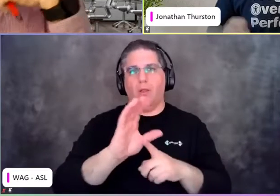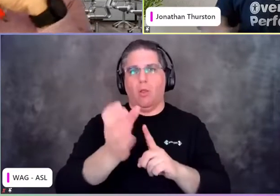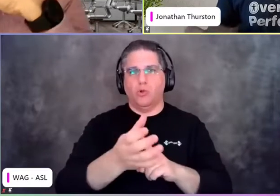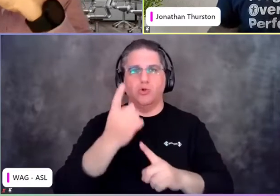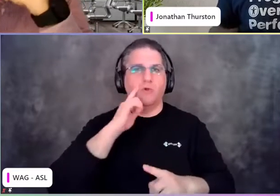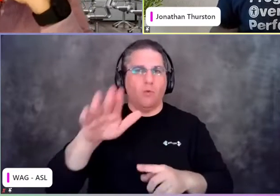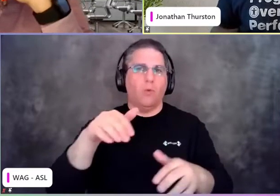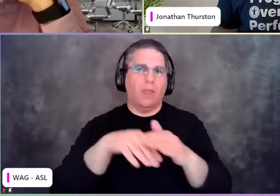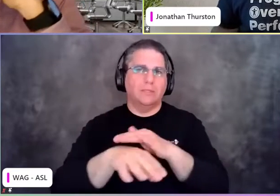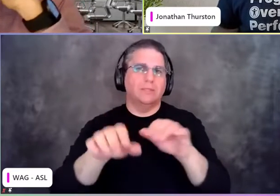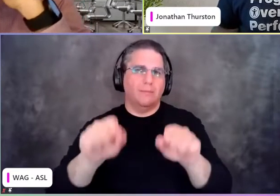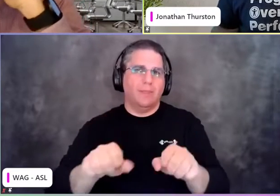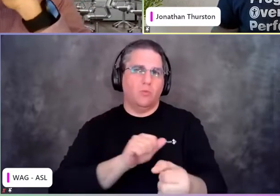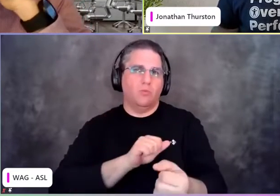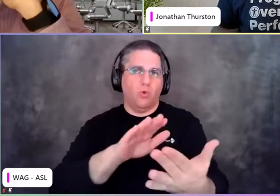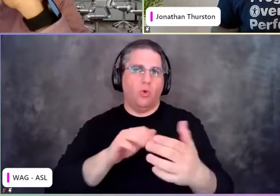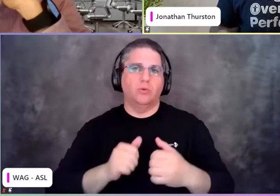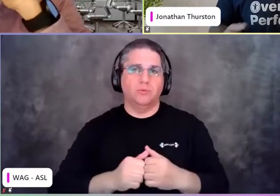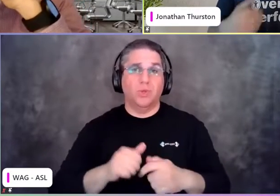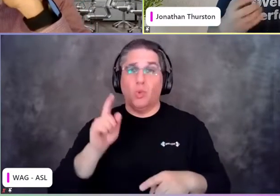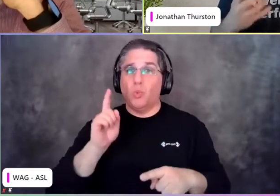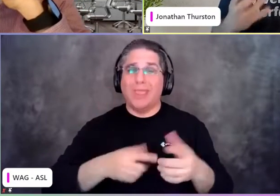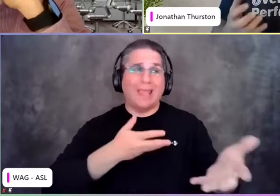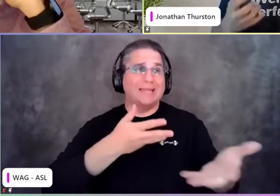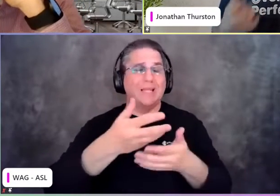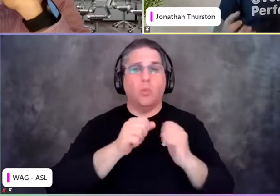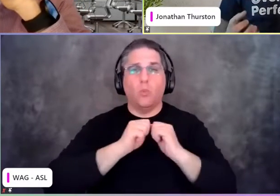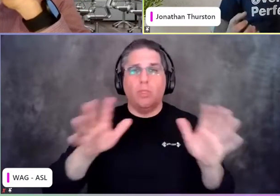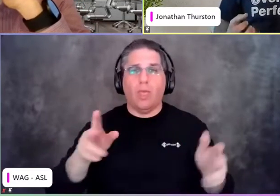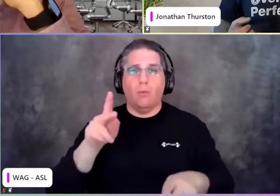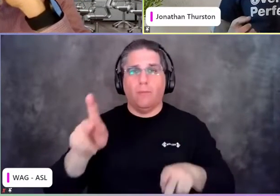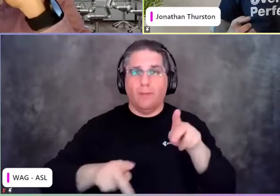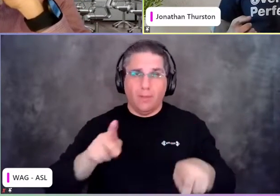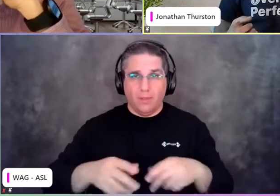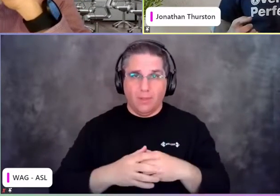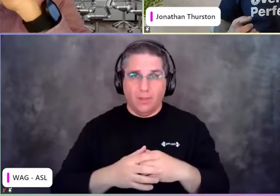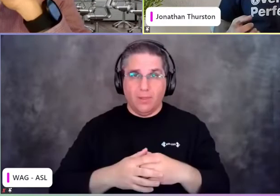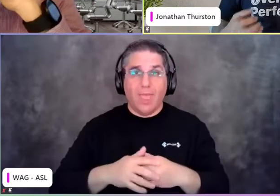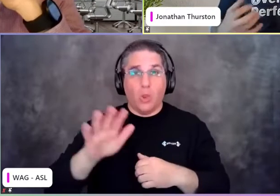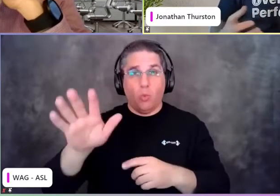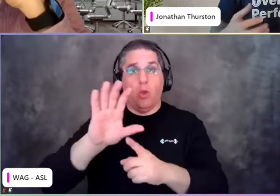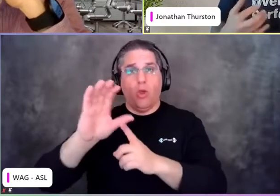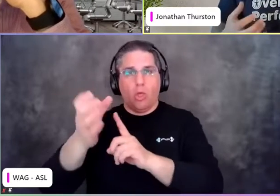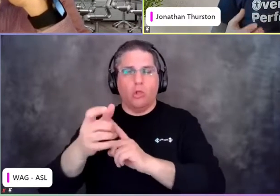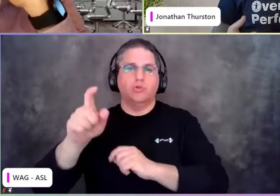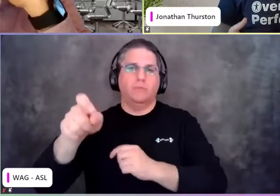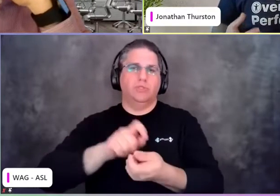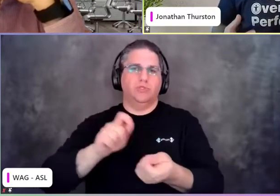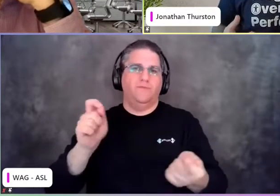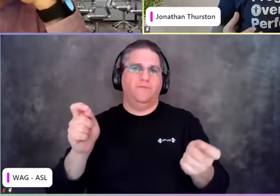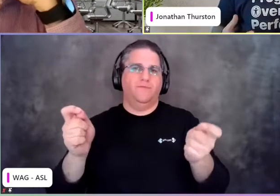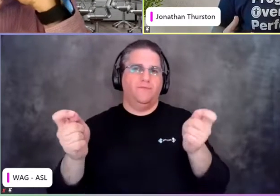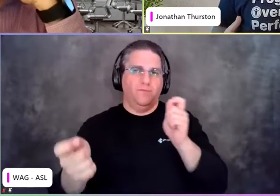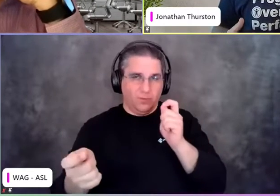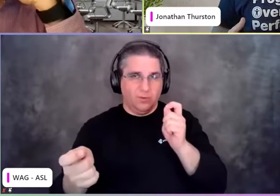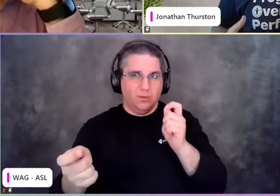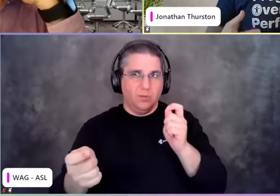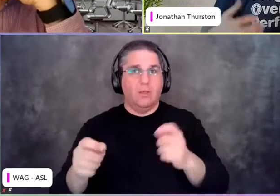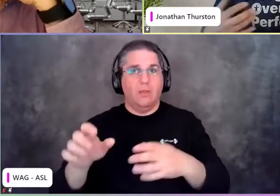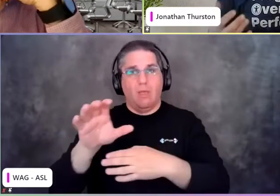culture. You need to work on people and culture as part of your accessibility approach. You can't deal without